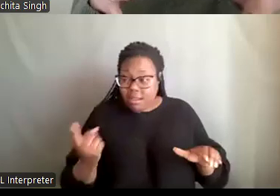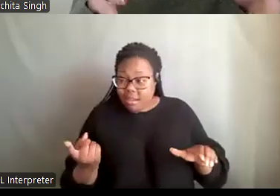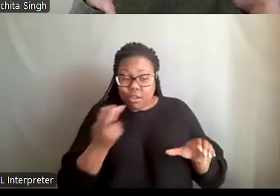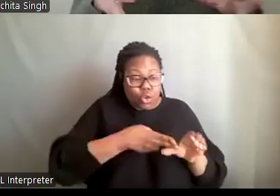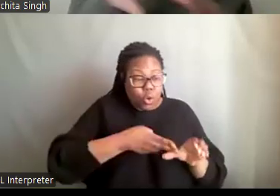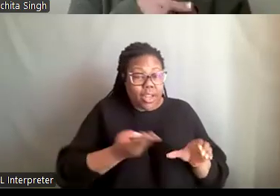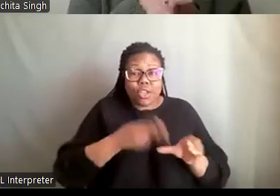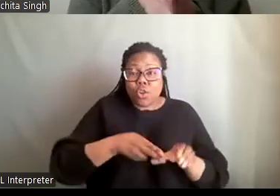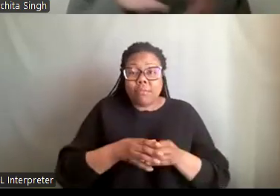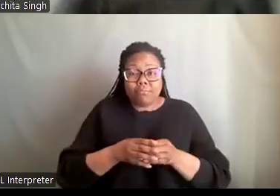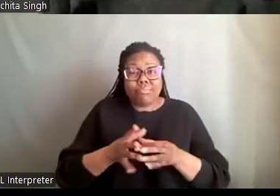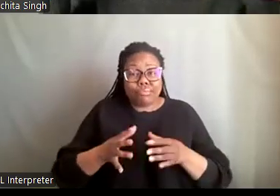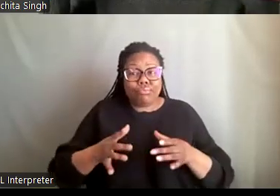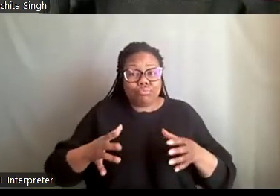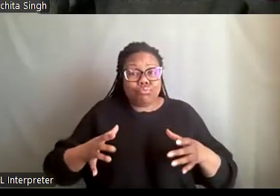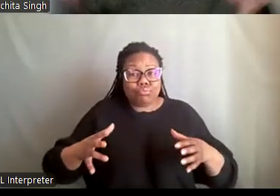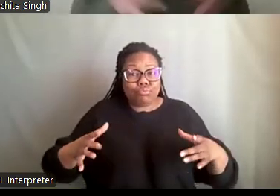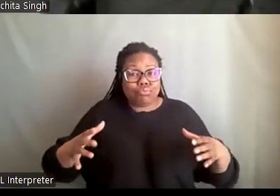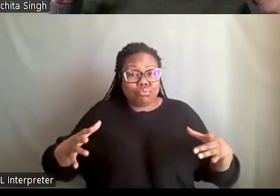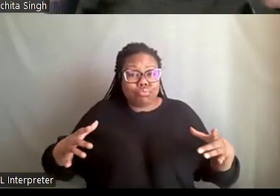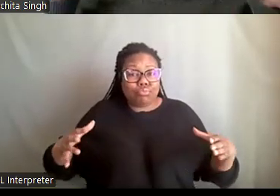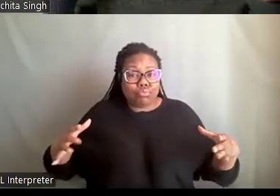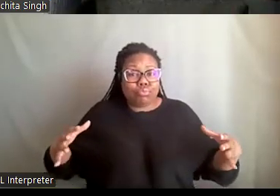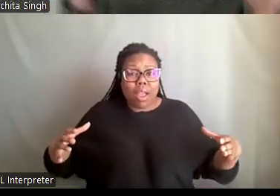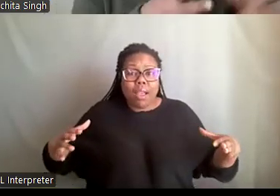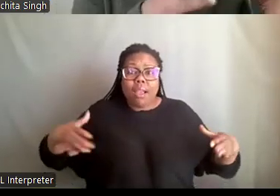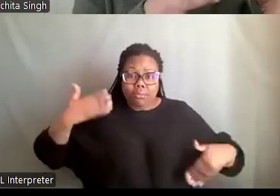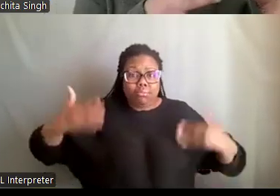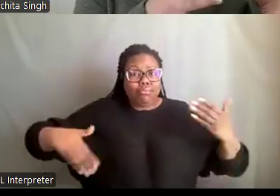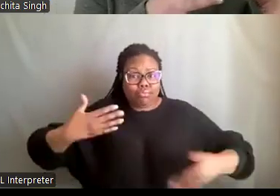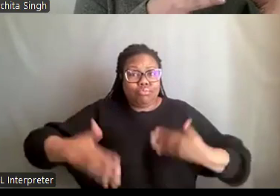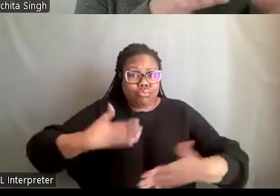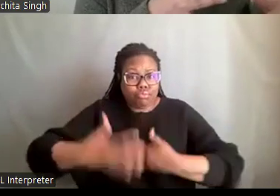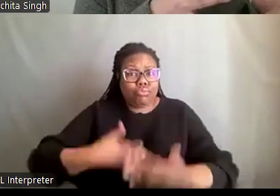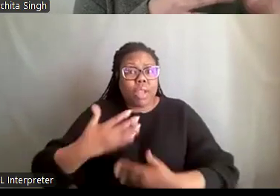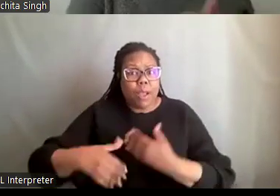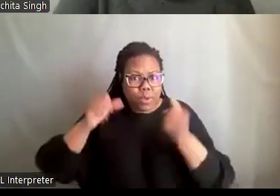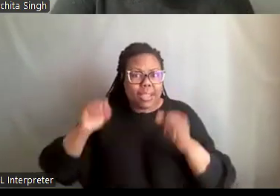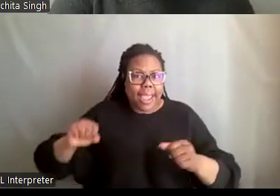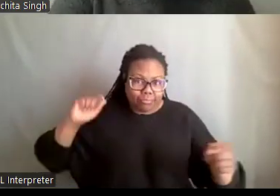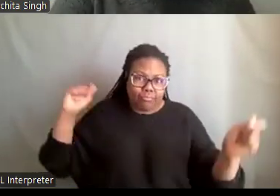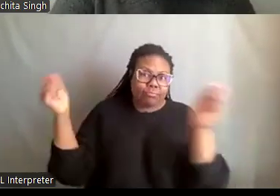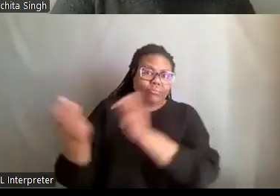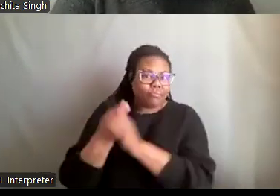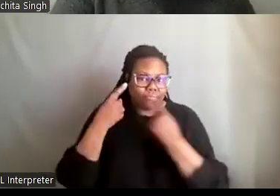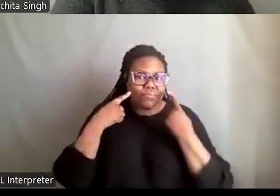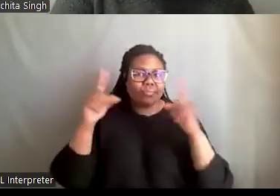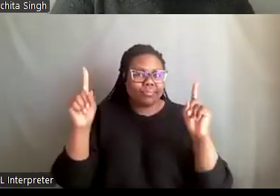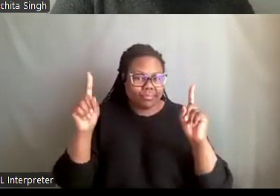about numbers. So one person is doing something, and another person joins, and we keep coming together, then those numbers build and momentum builds and we can